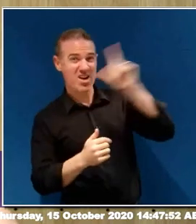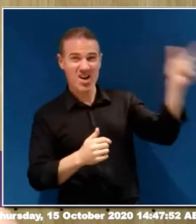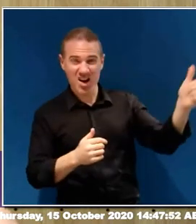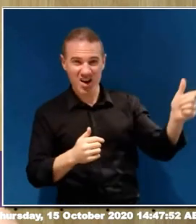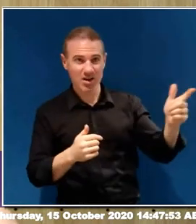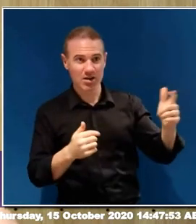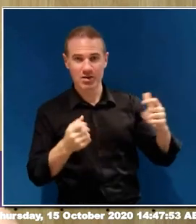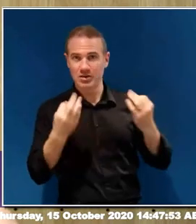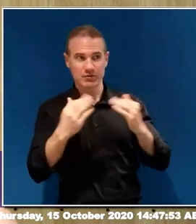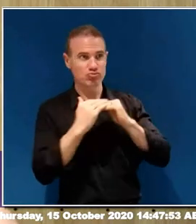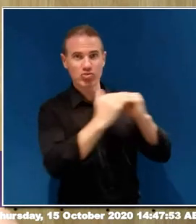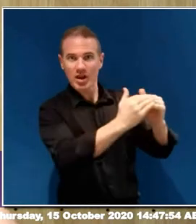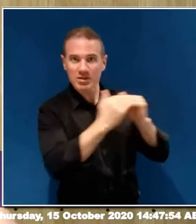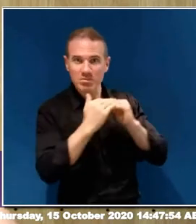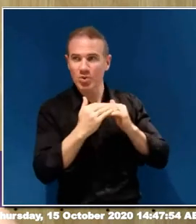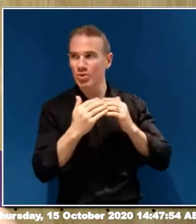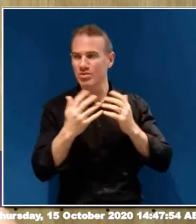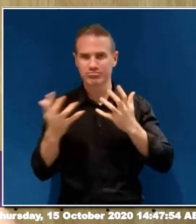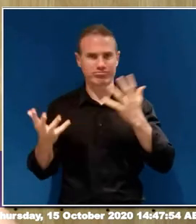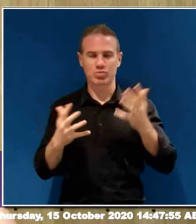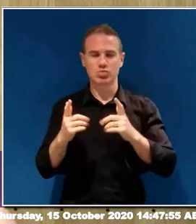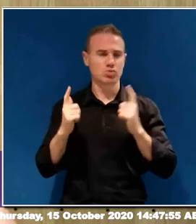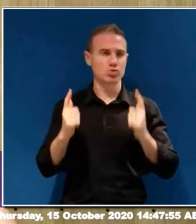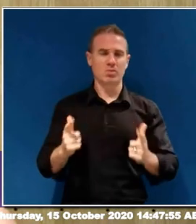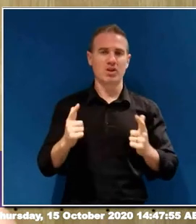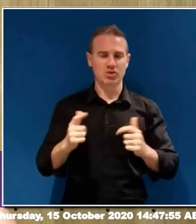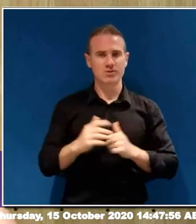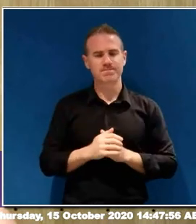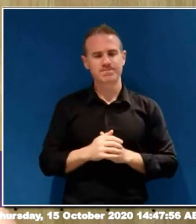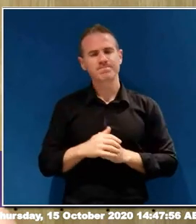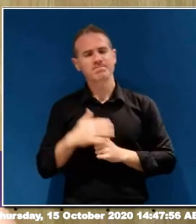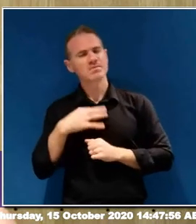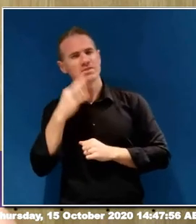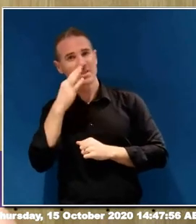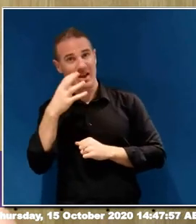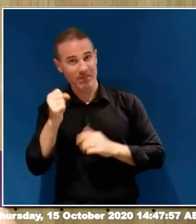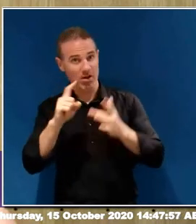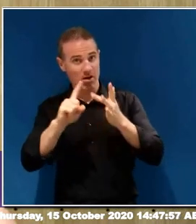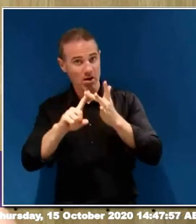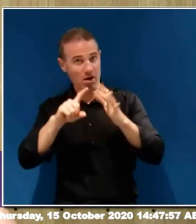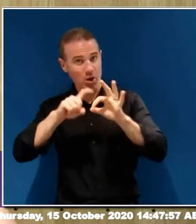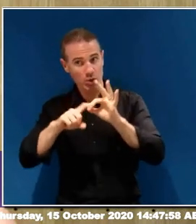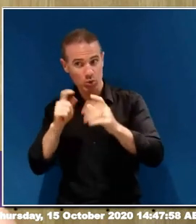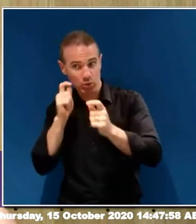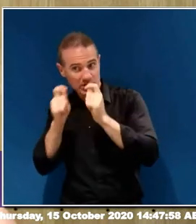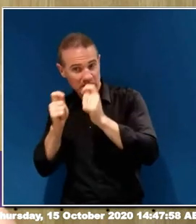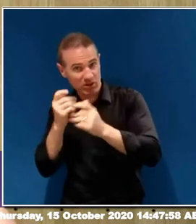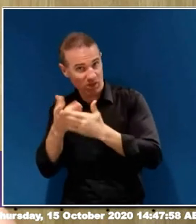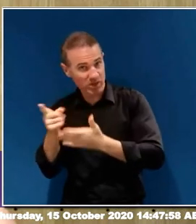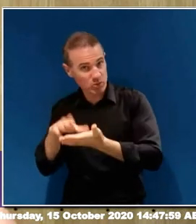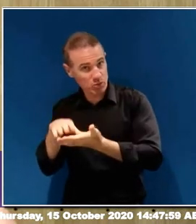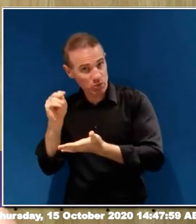Was there IQ testing done for that student? Yes. What did it reveal, to your recollection? It was extremely low.